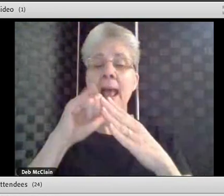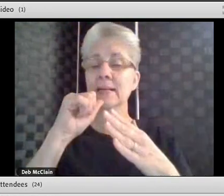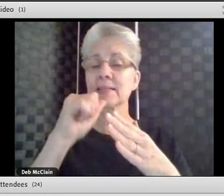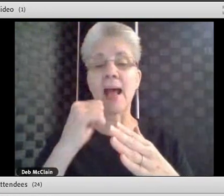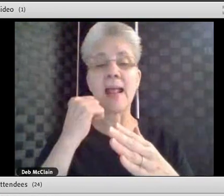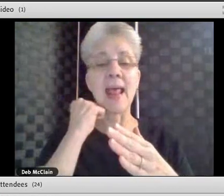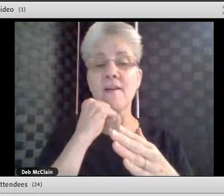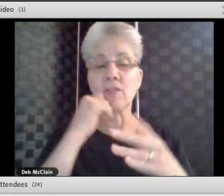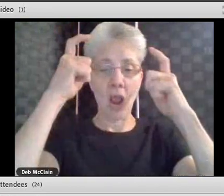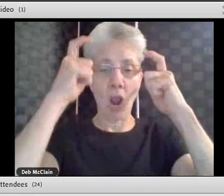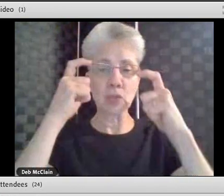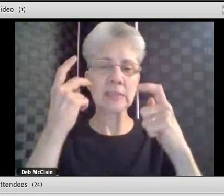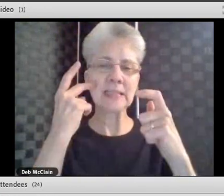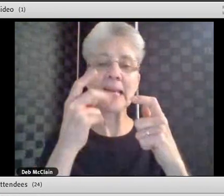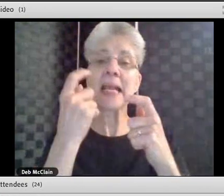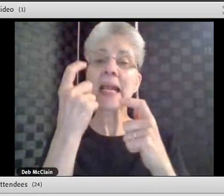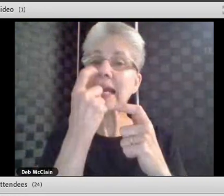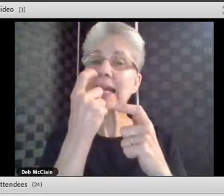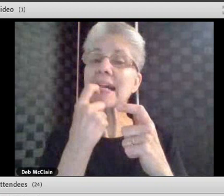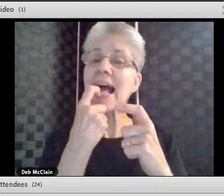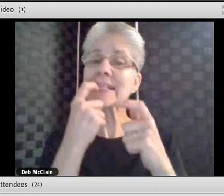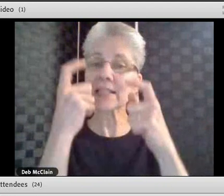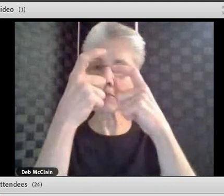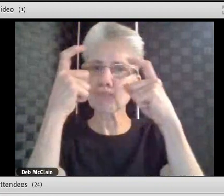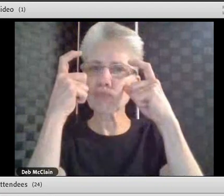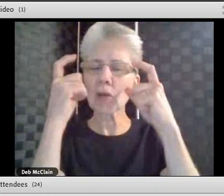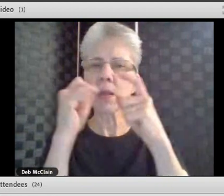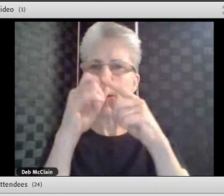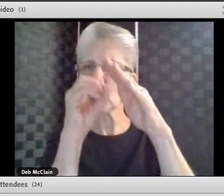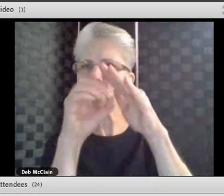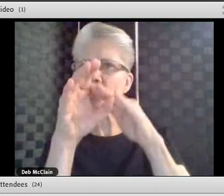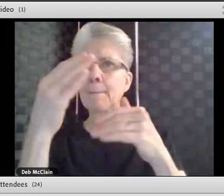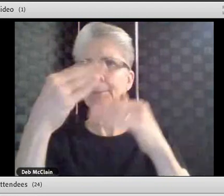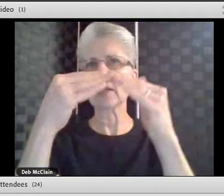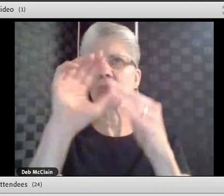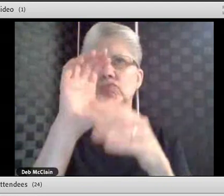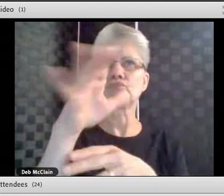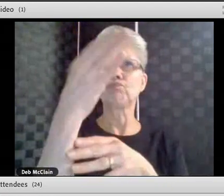You can see he's got glasses on, and what they can do is they can project buildings. They can do maintenance.